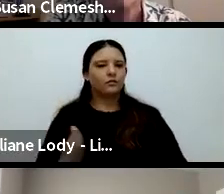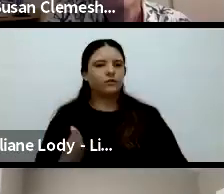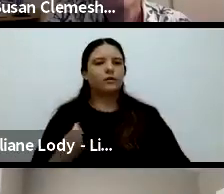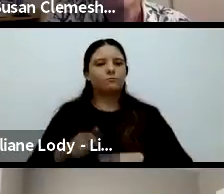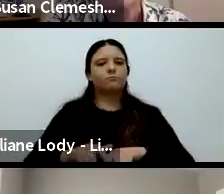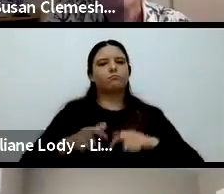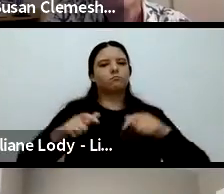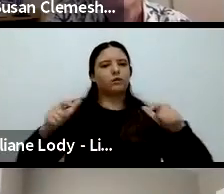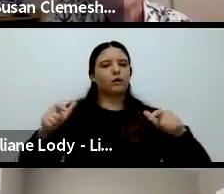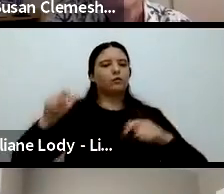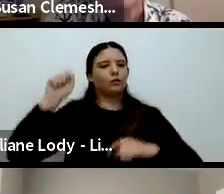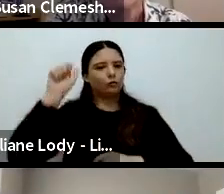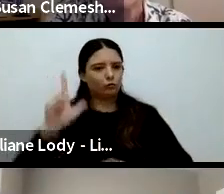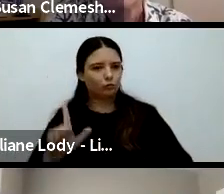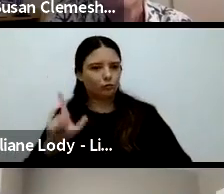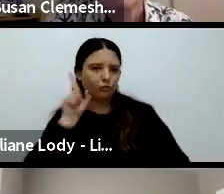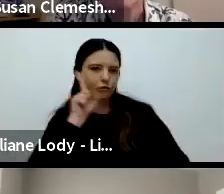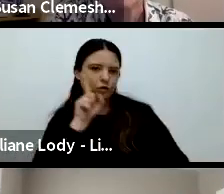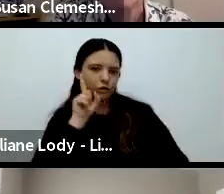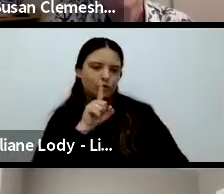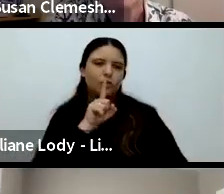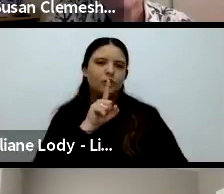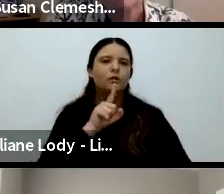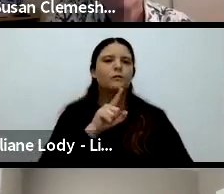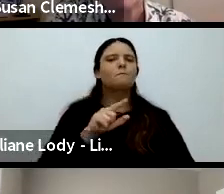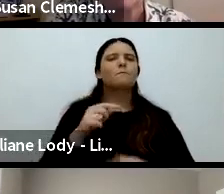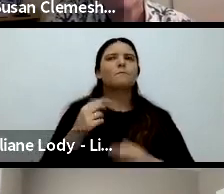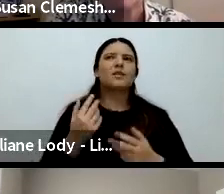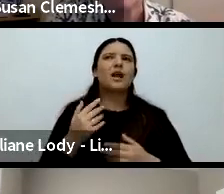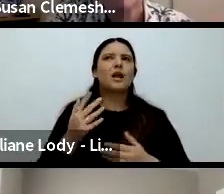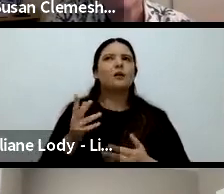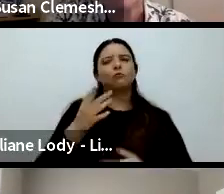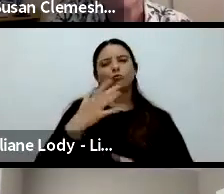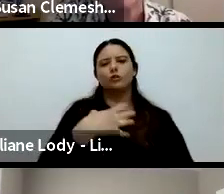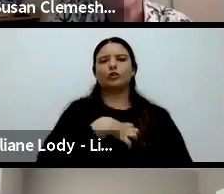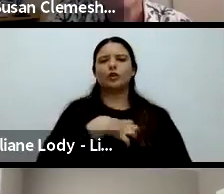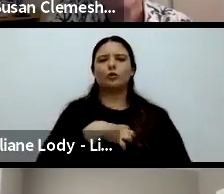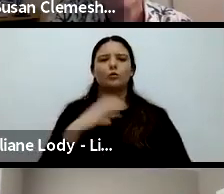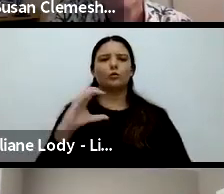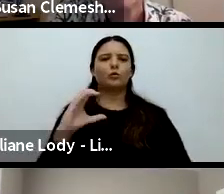and. And it's, it's more conservative than other places and so